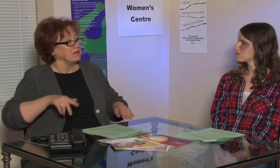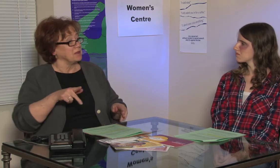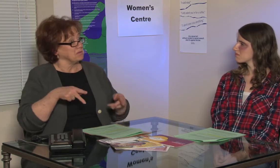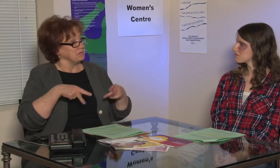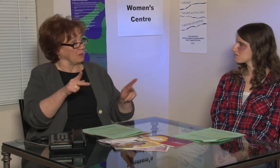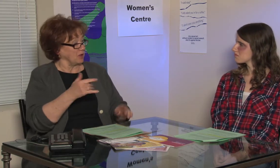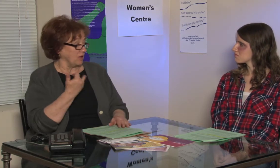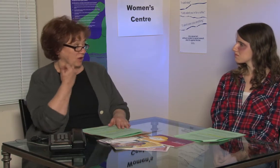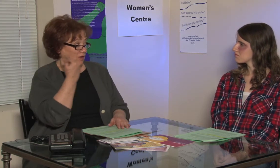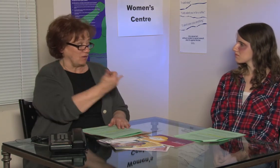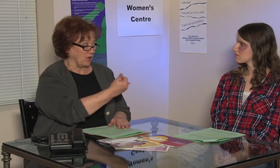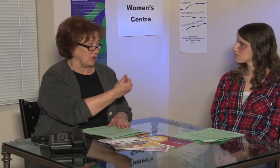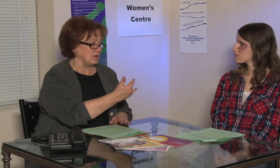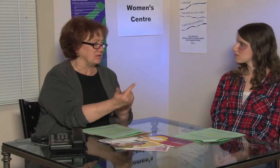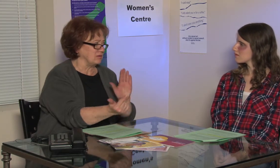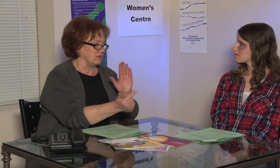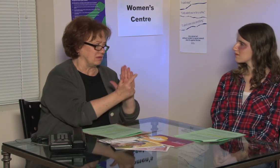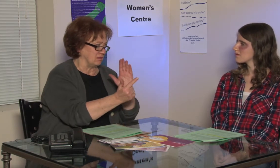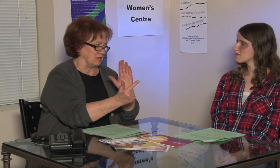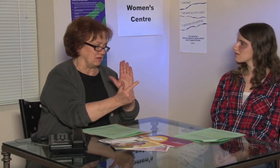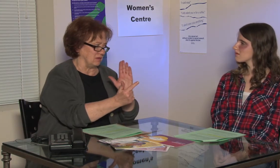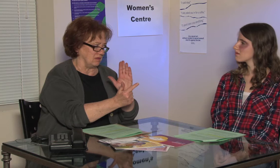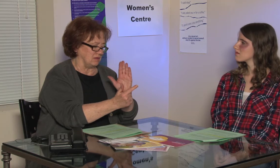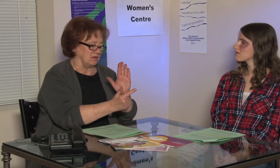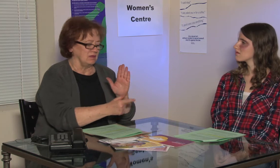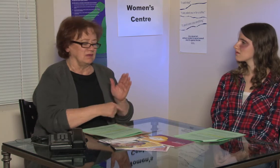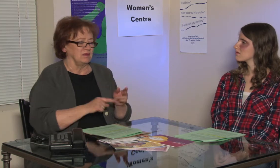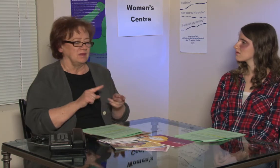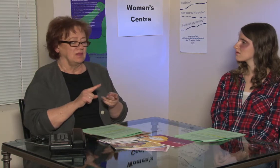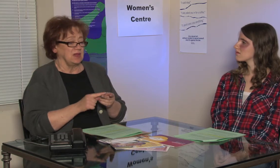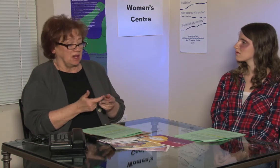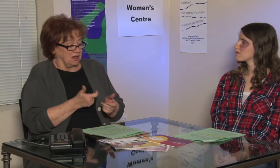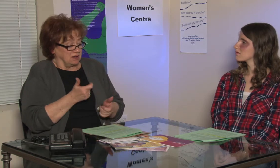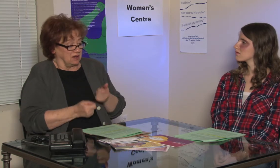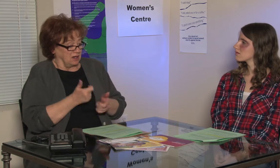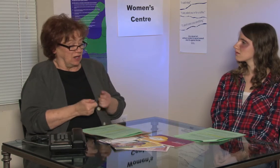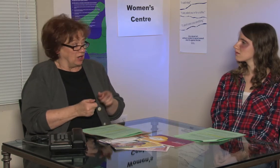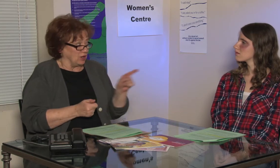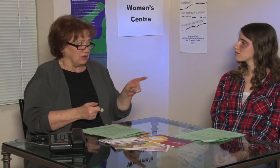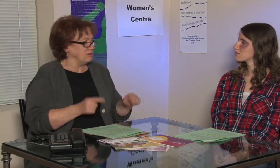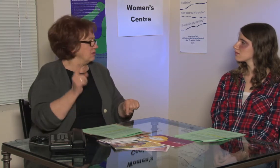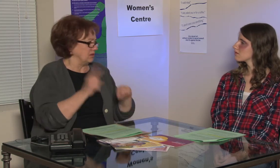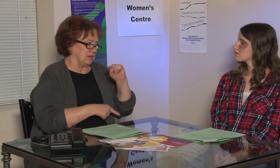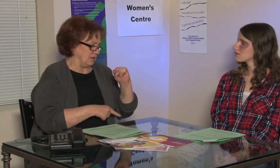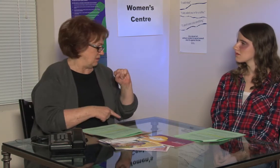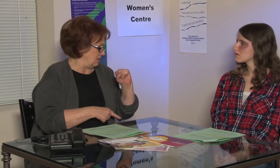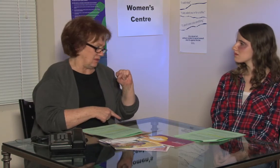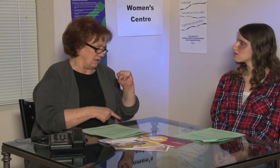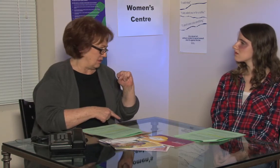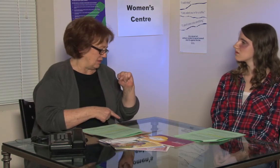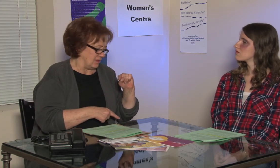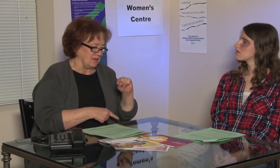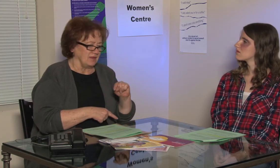can't call or text you.